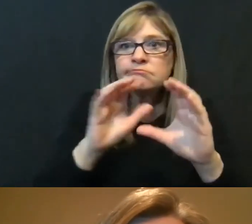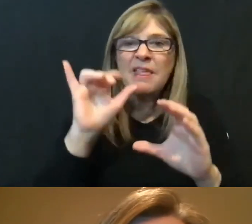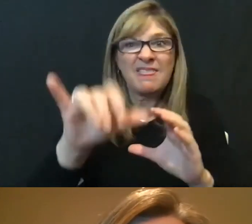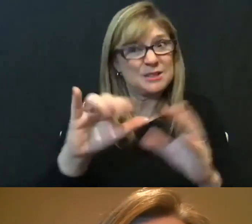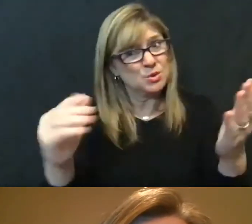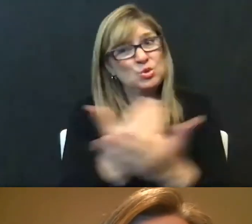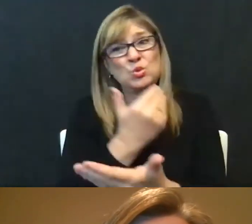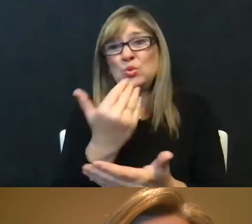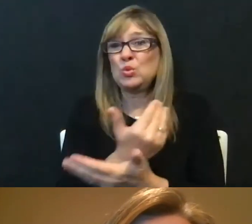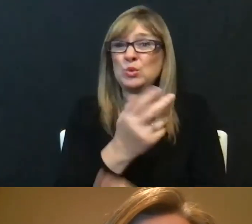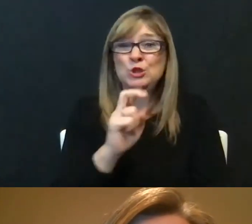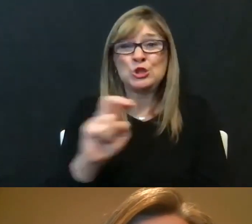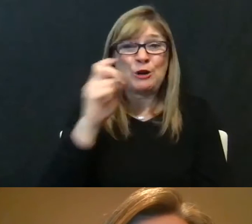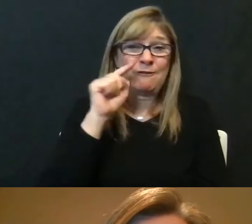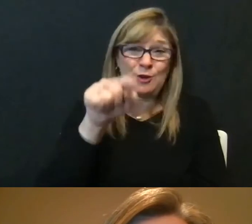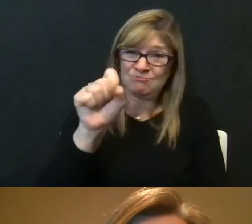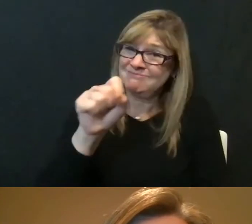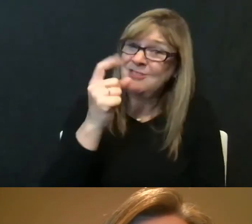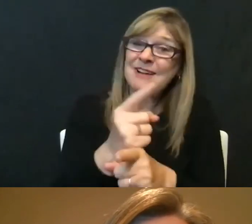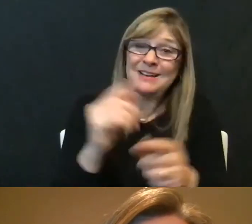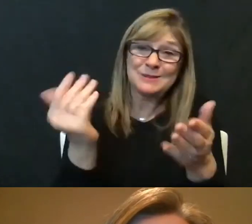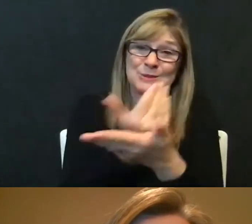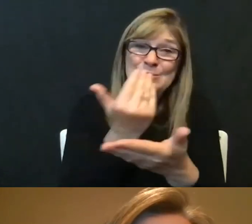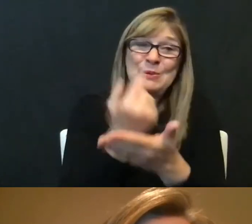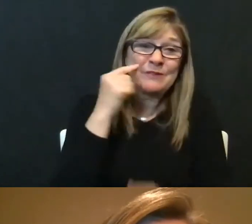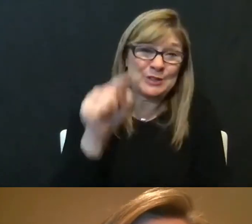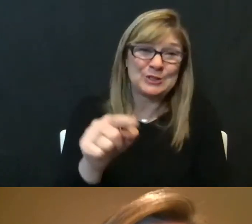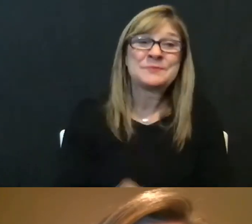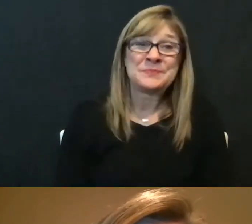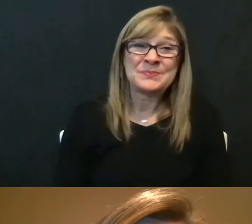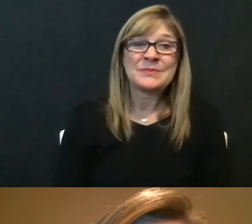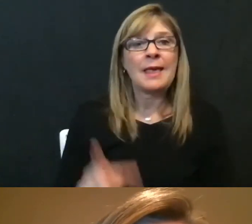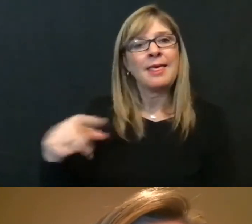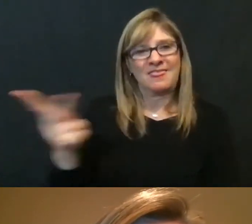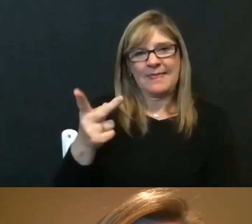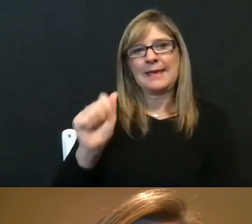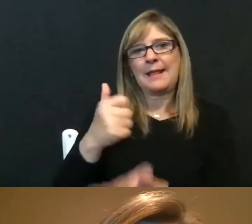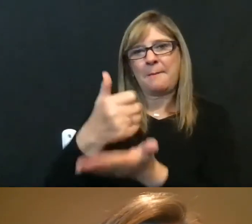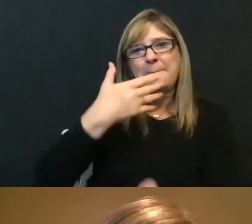This is new and so they could help you best. Okay.